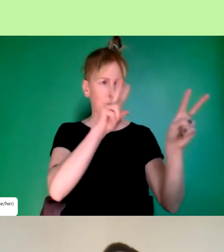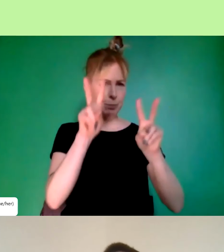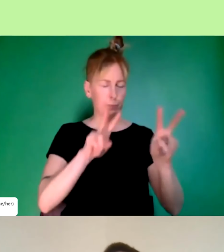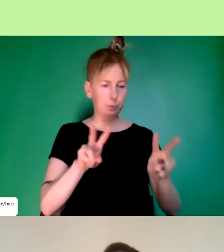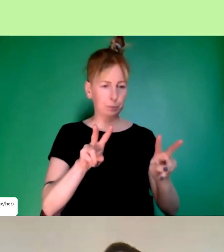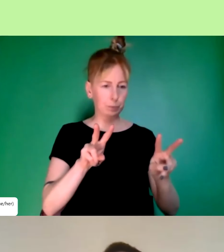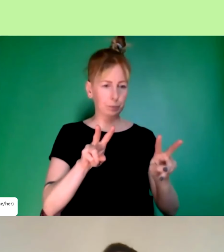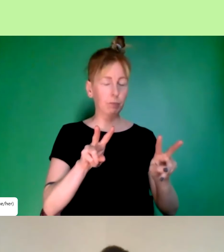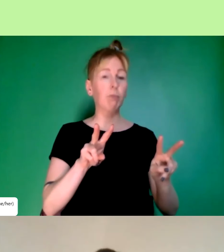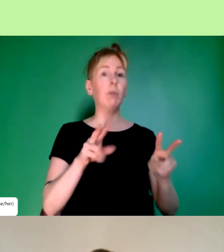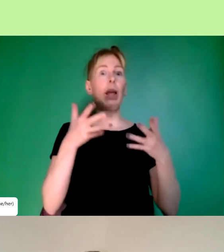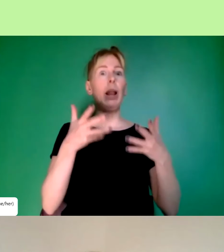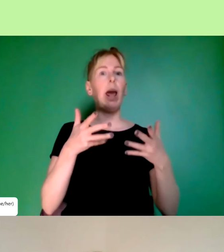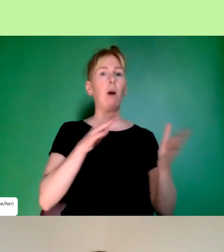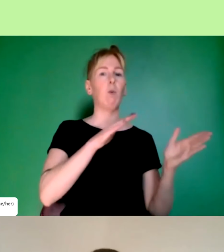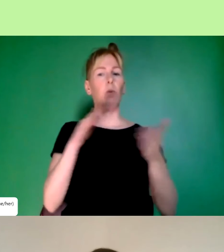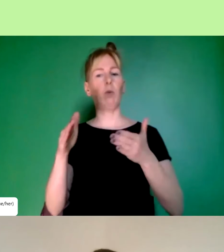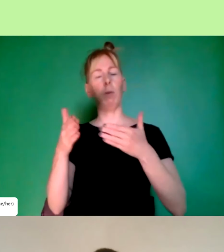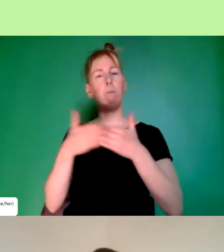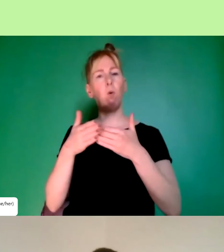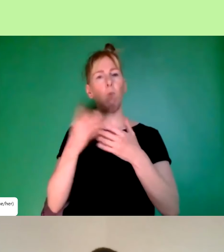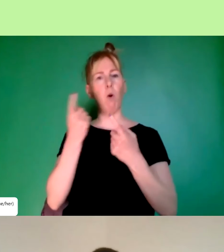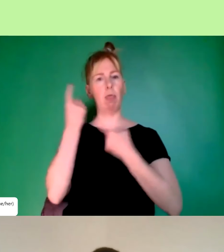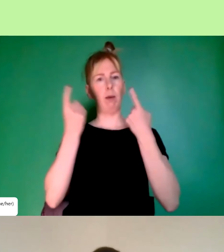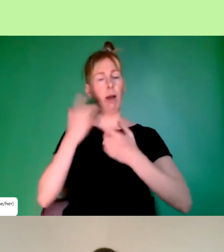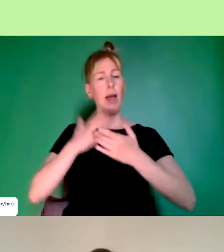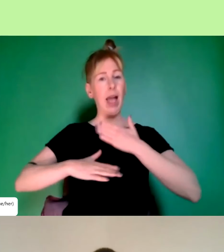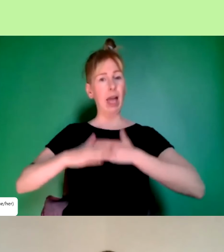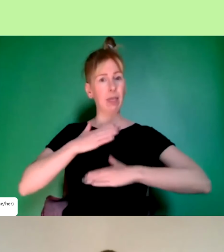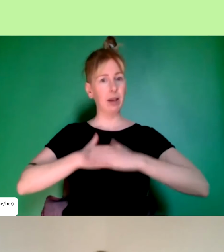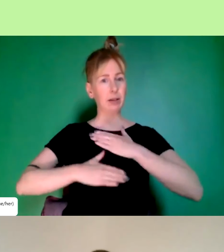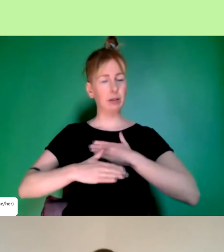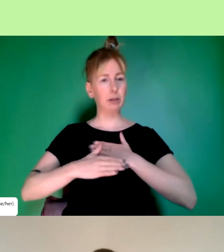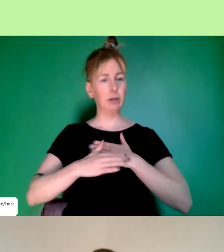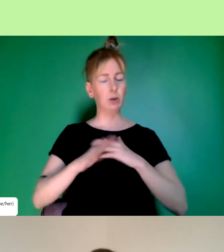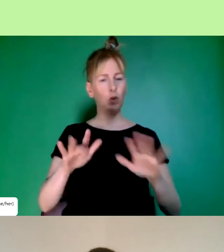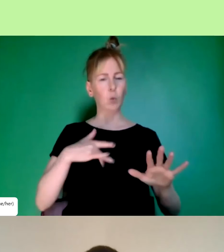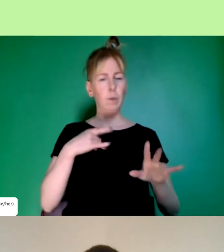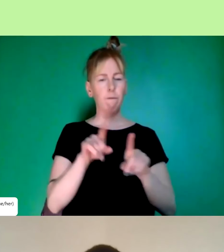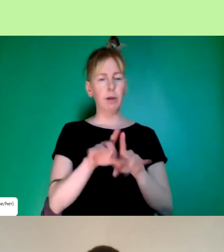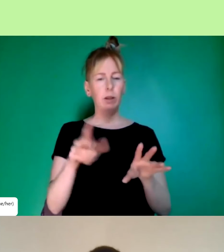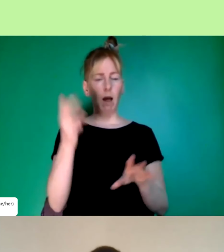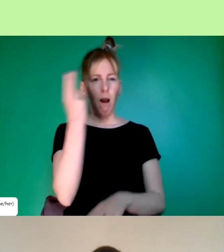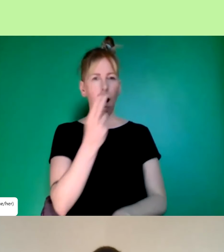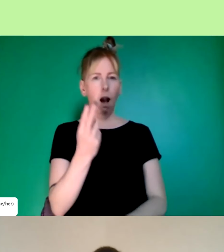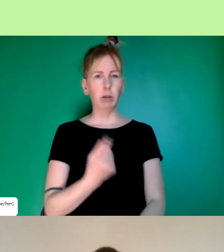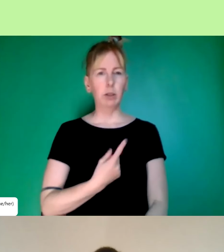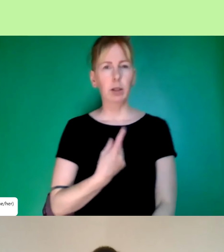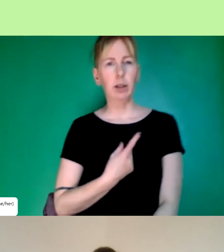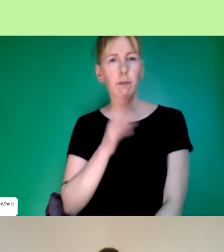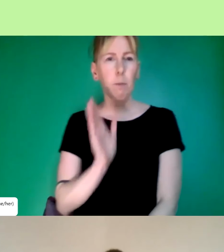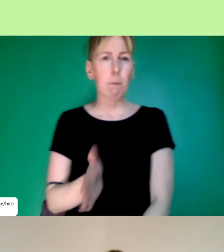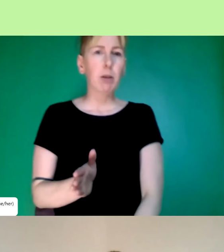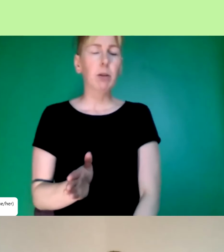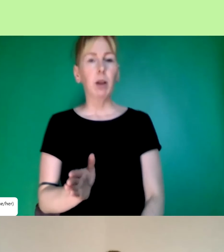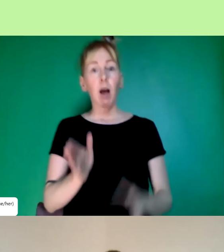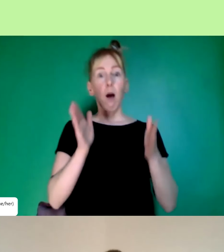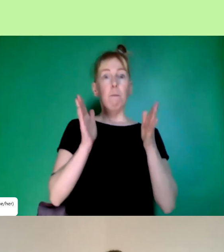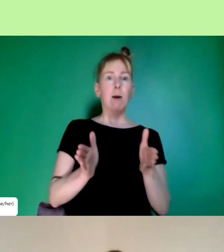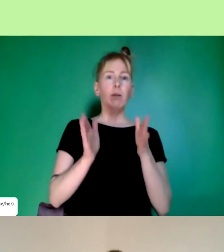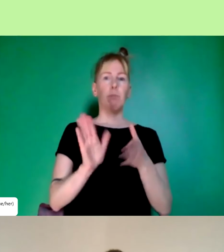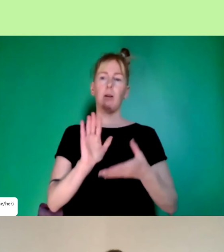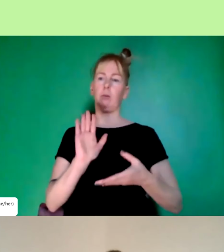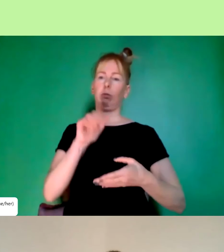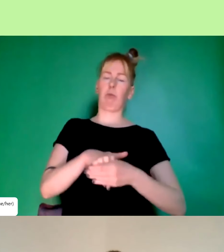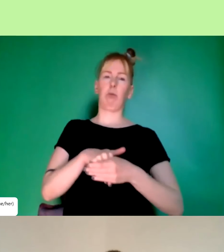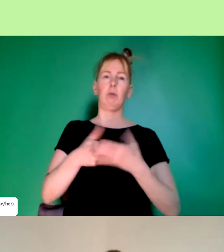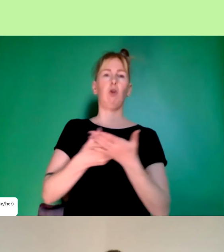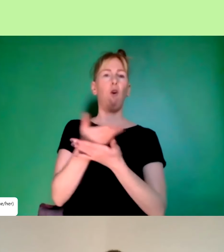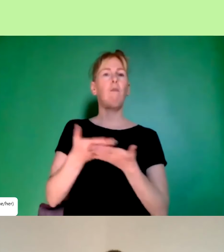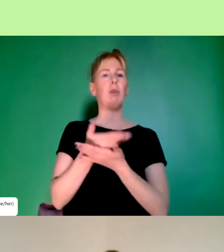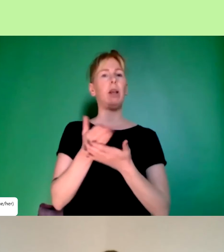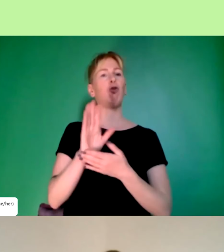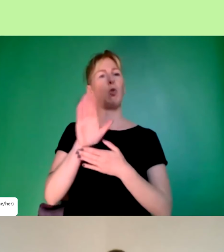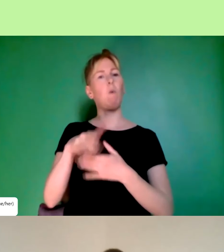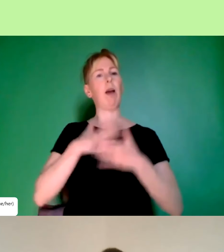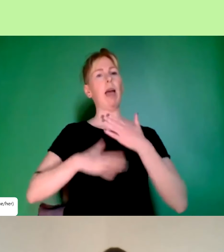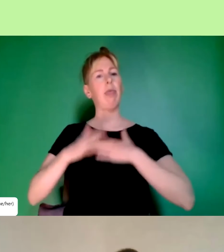there's a kind of imperative for us to step into this space. I wonder, how have you - do